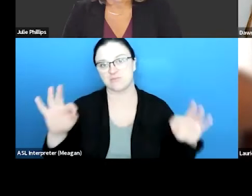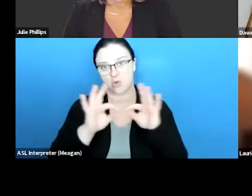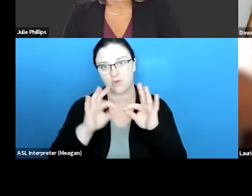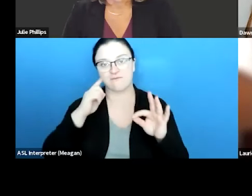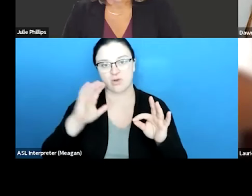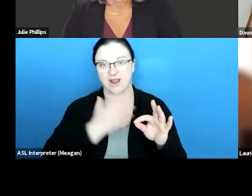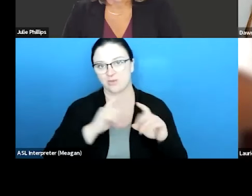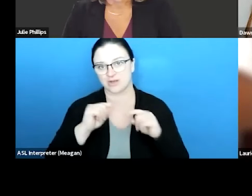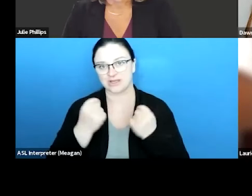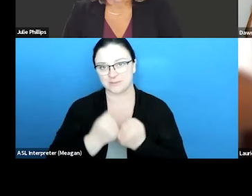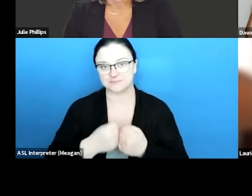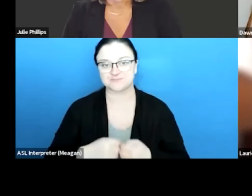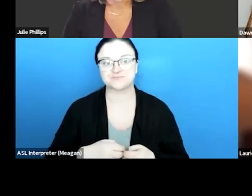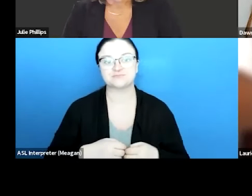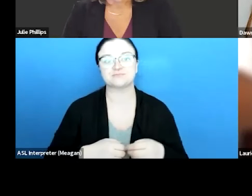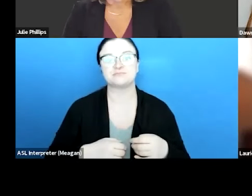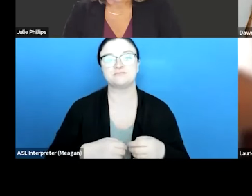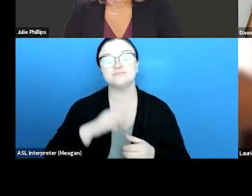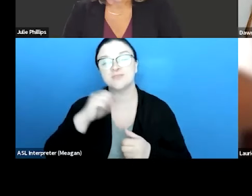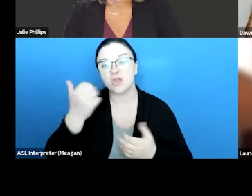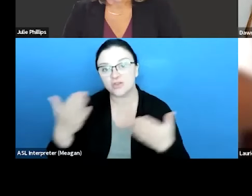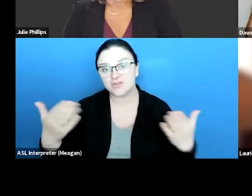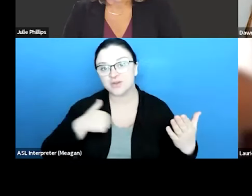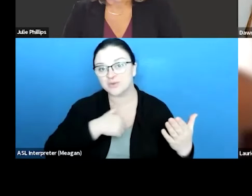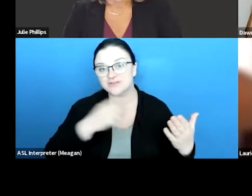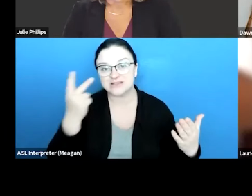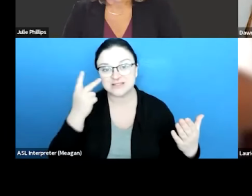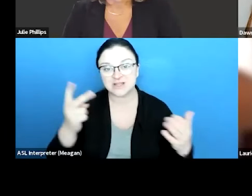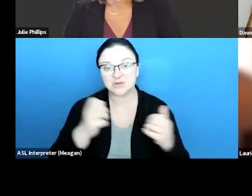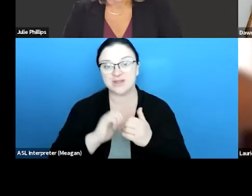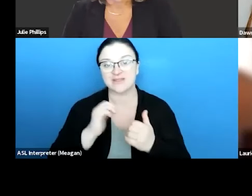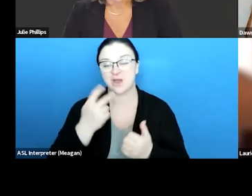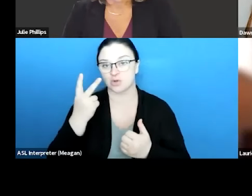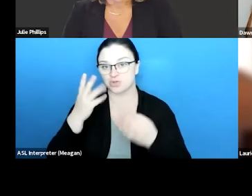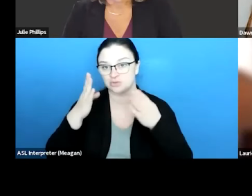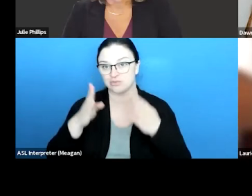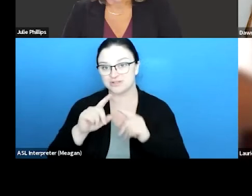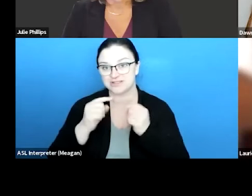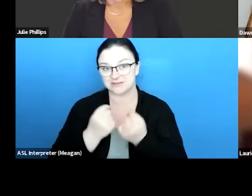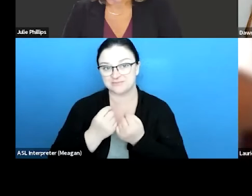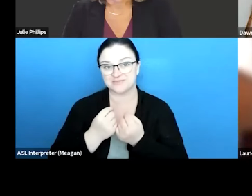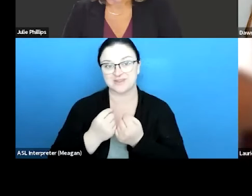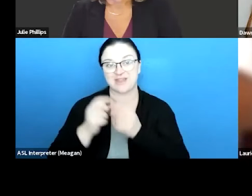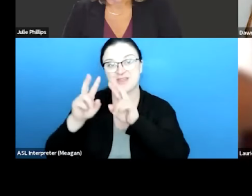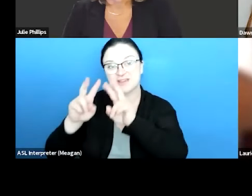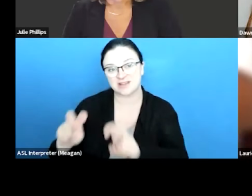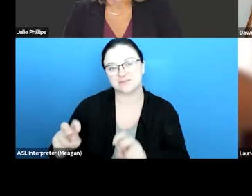The other thing that we've seen with our two-person teams is that the assessments are much more efficient.